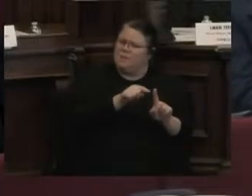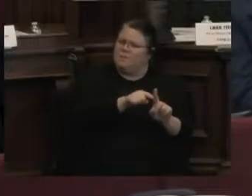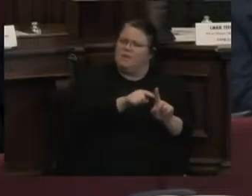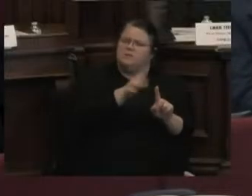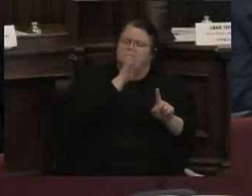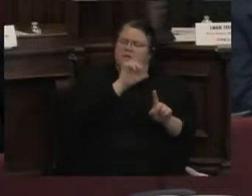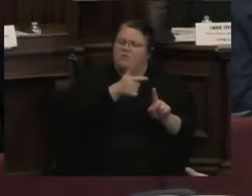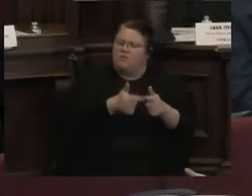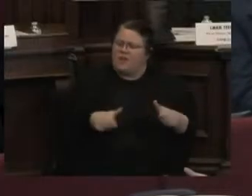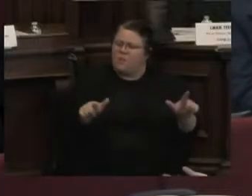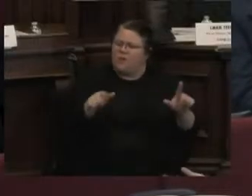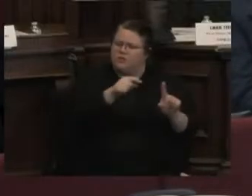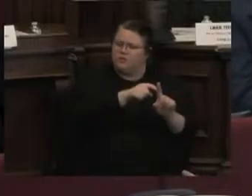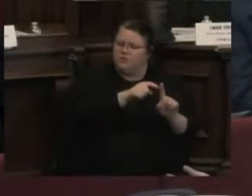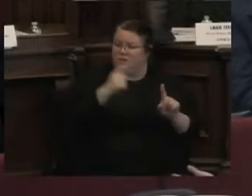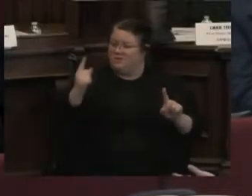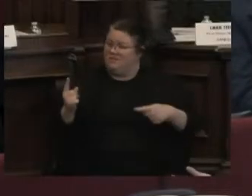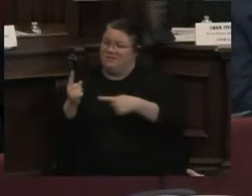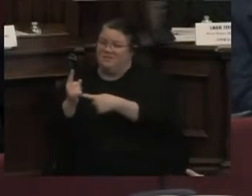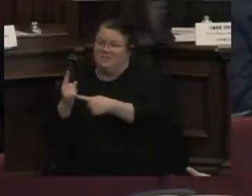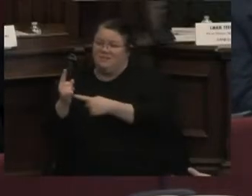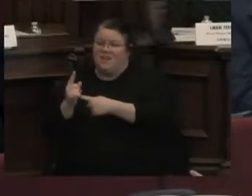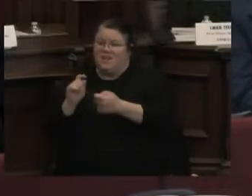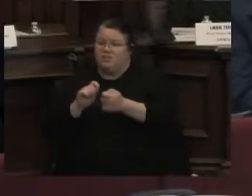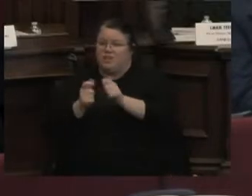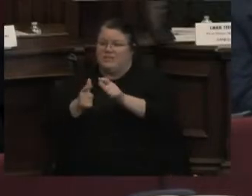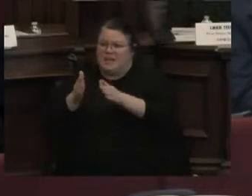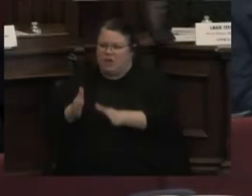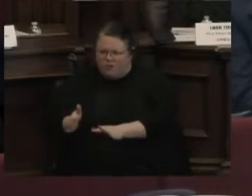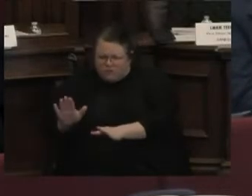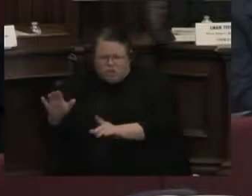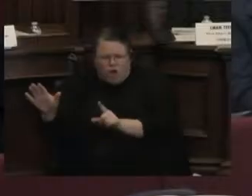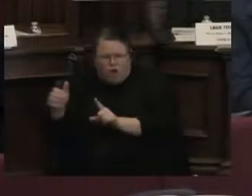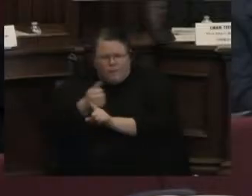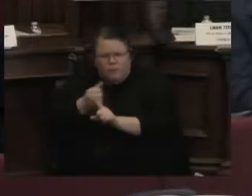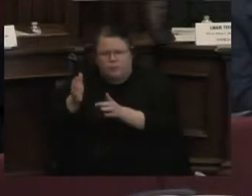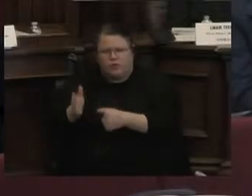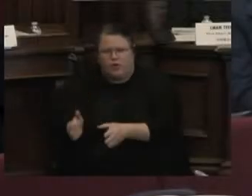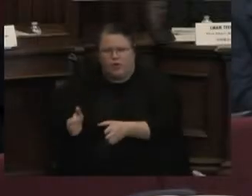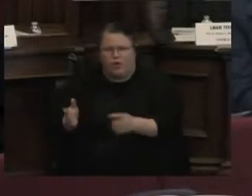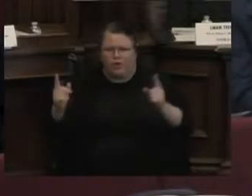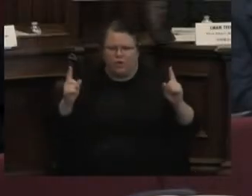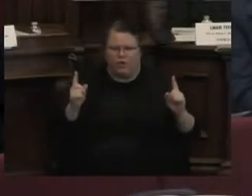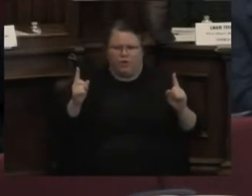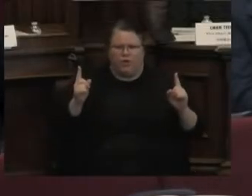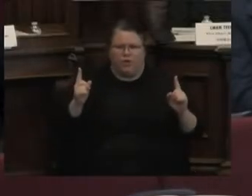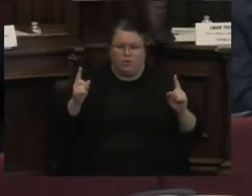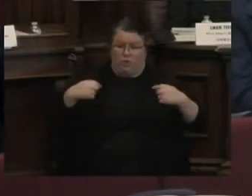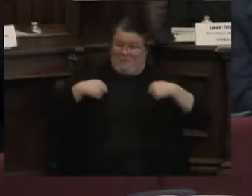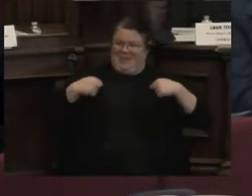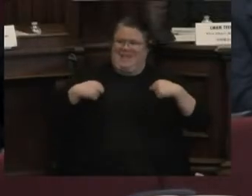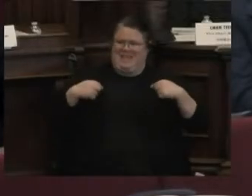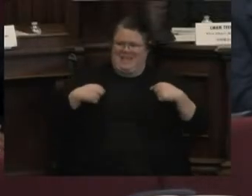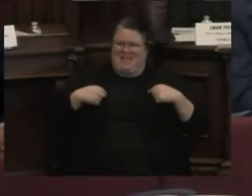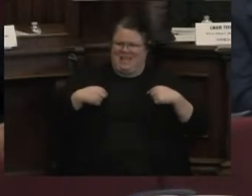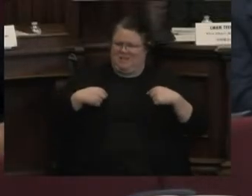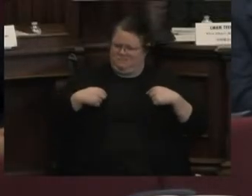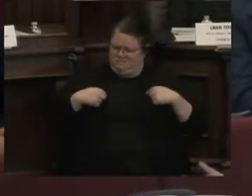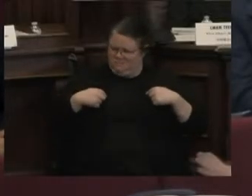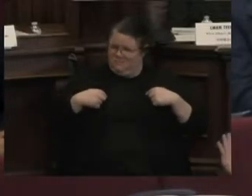have a person who is being a victim of domestic violence, who speaks another language, and the person who's